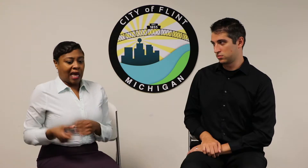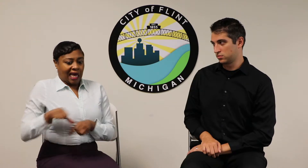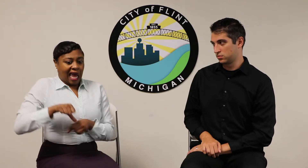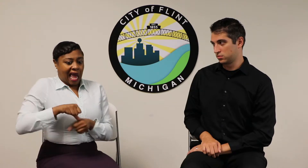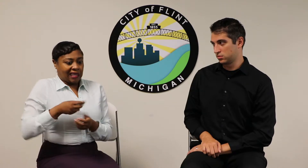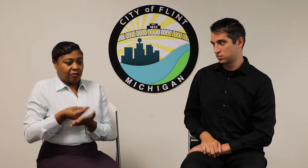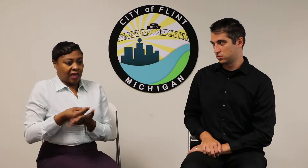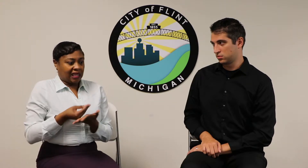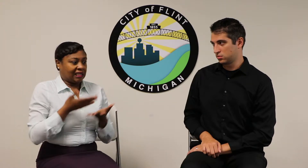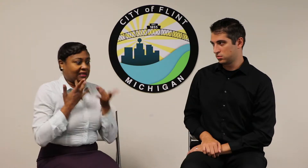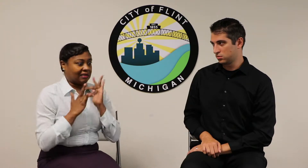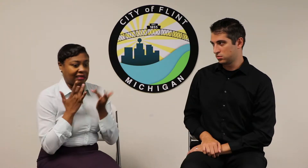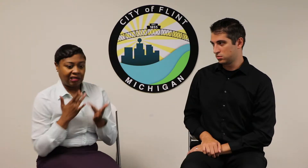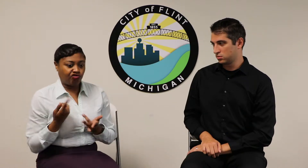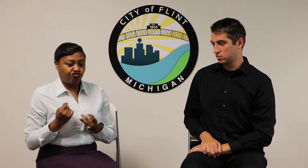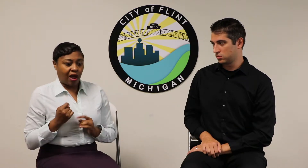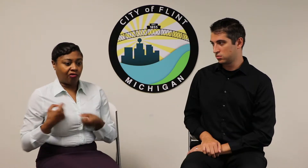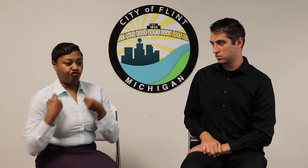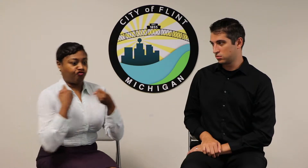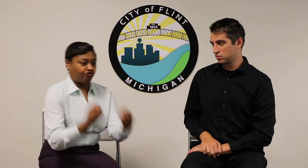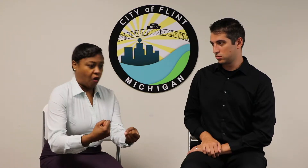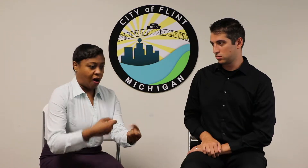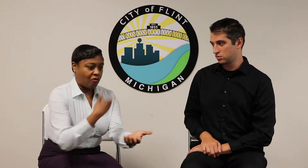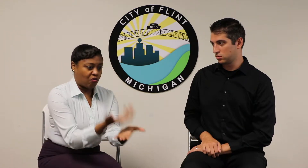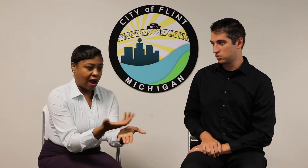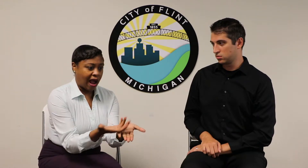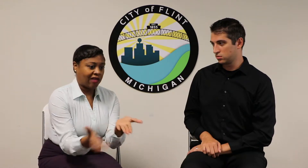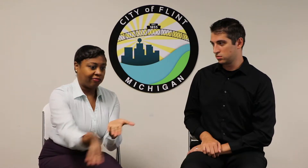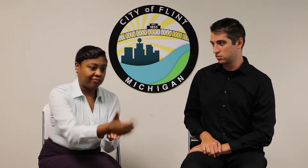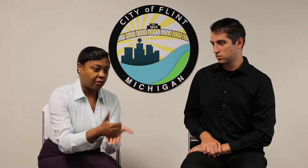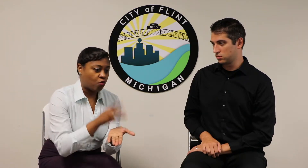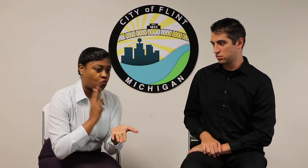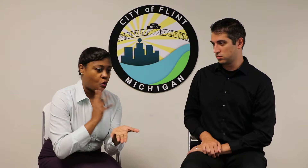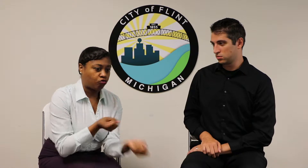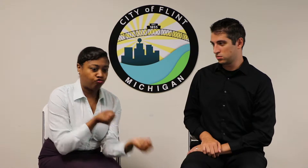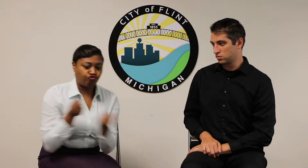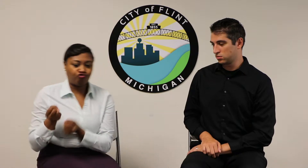gas money to go to the pods to, it's not their fault